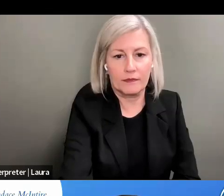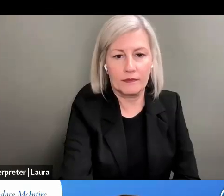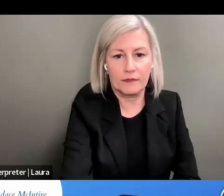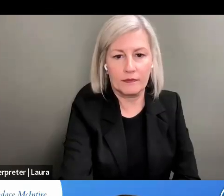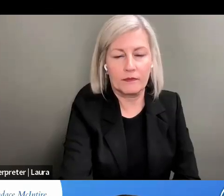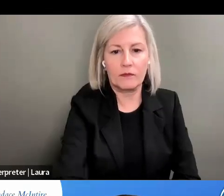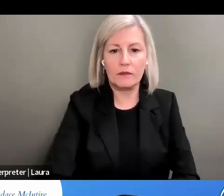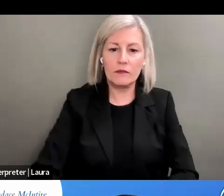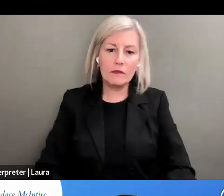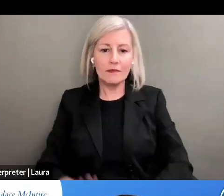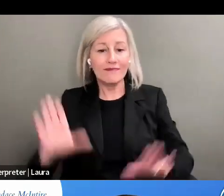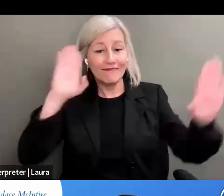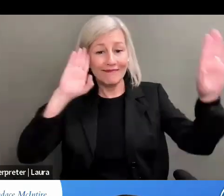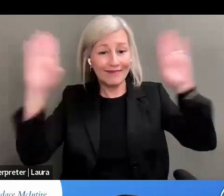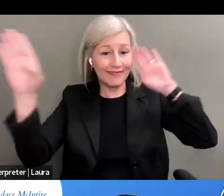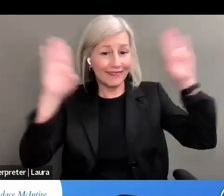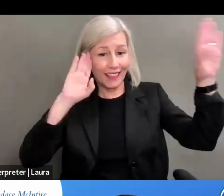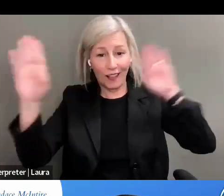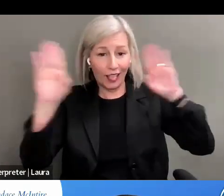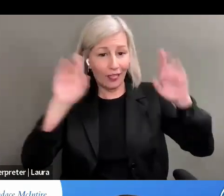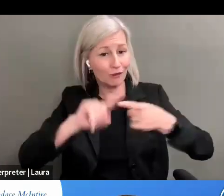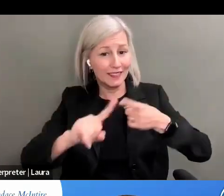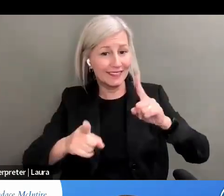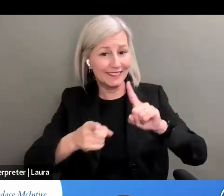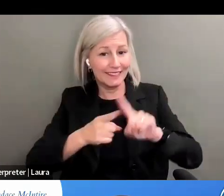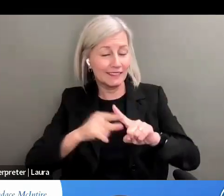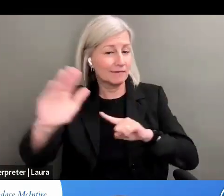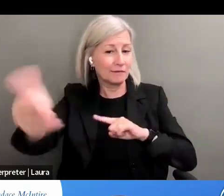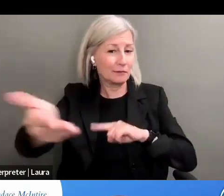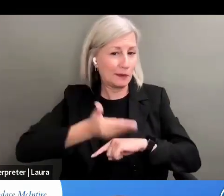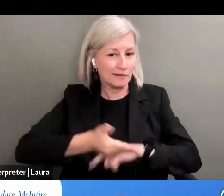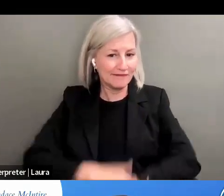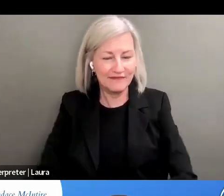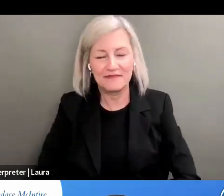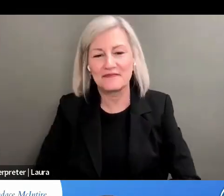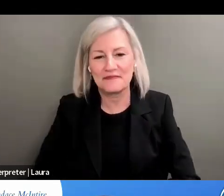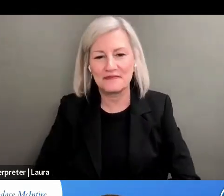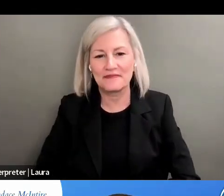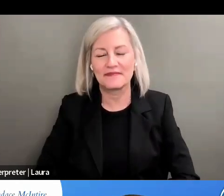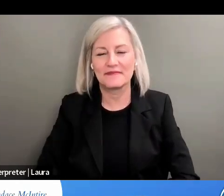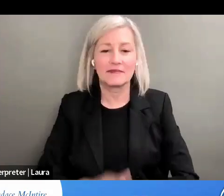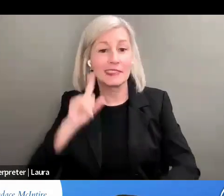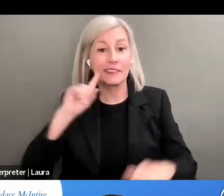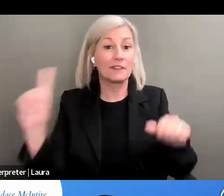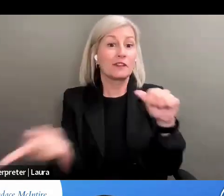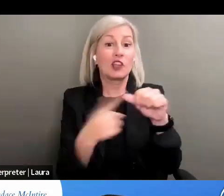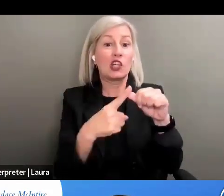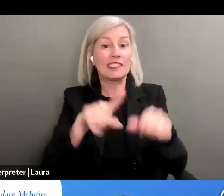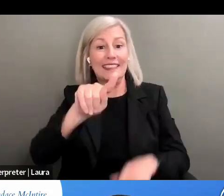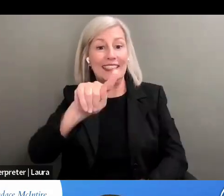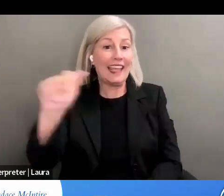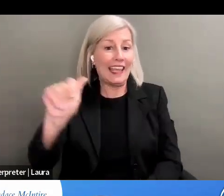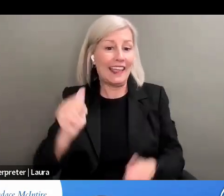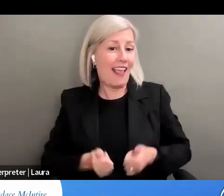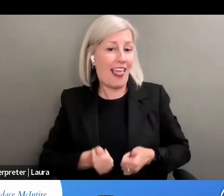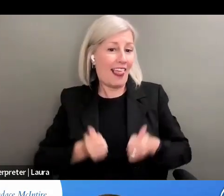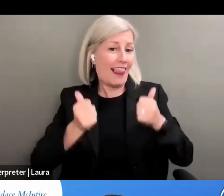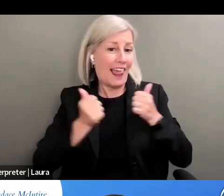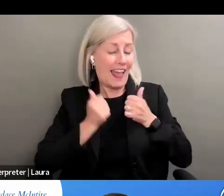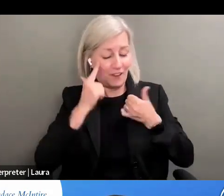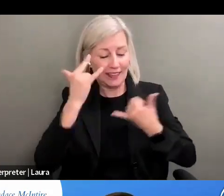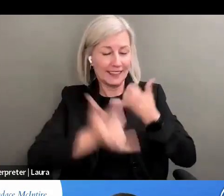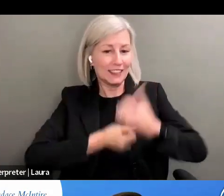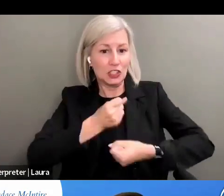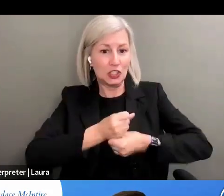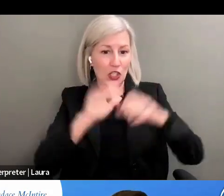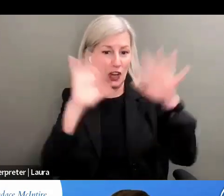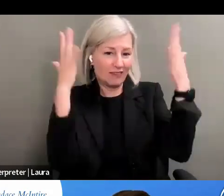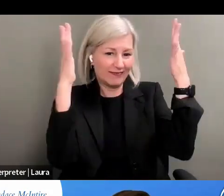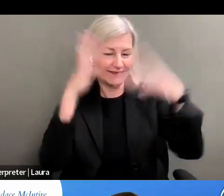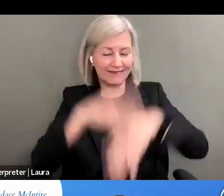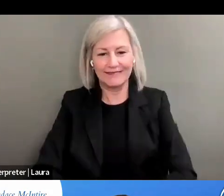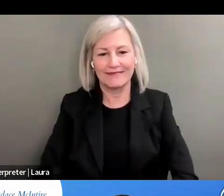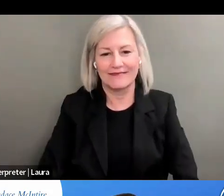Hello friends! Welcome to the first TA-Live! of the year! Woop woop